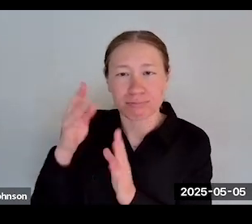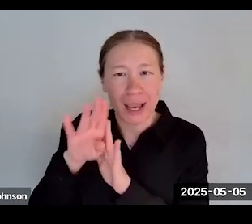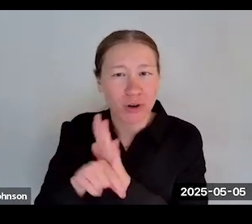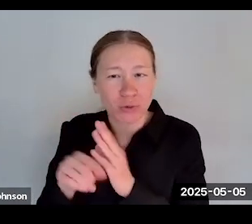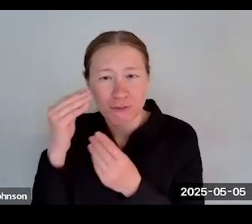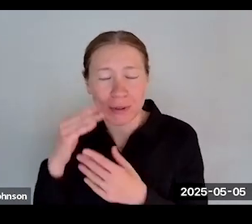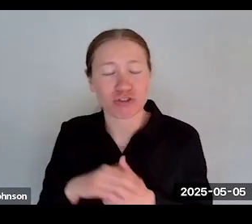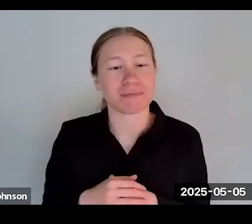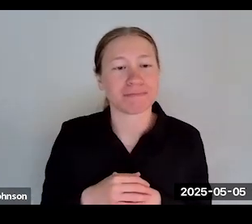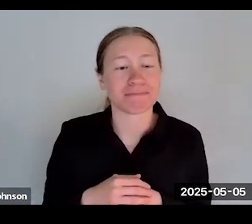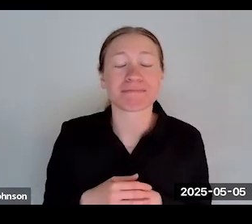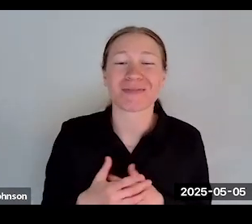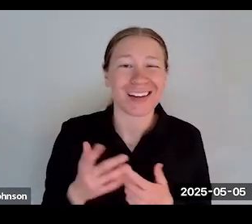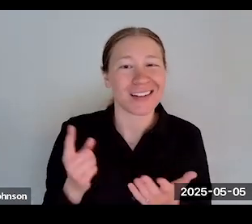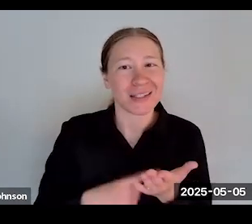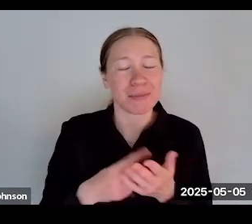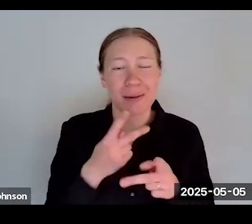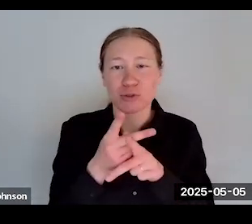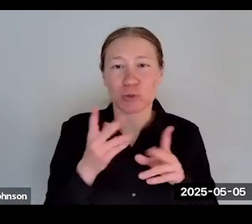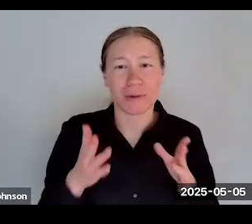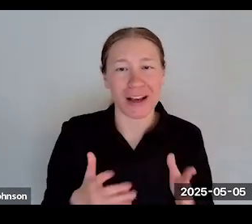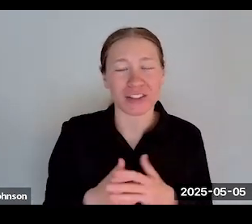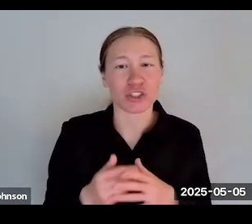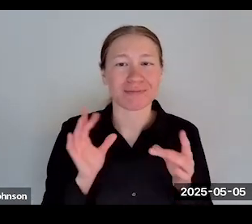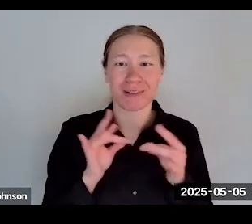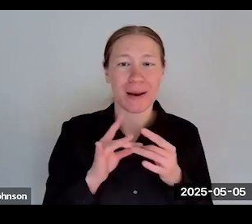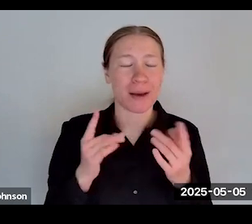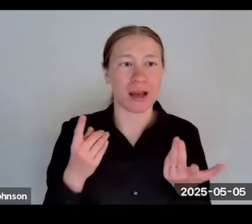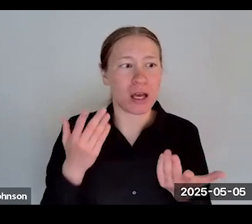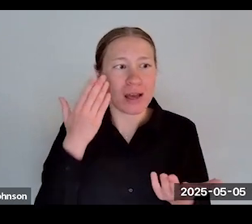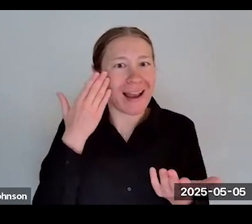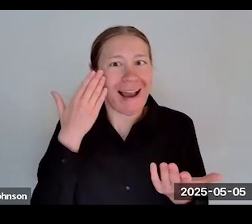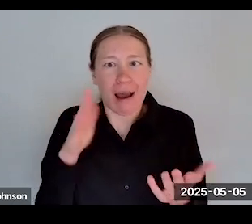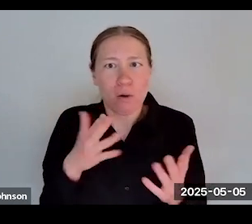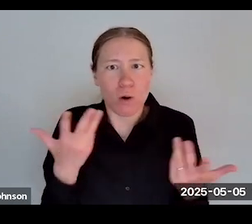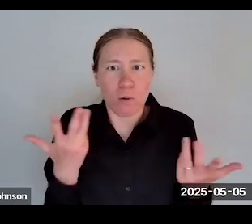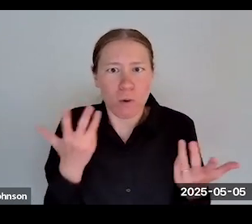We often hear from our supervisors that not knowing what the condition is causes a lack of understanding